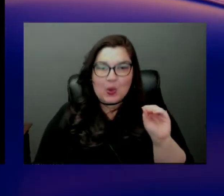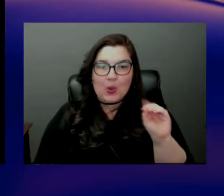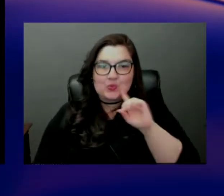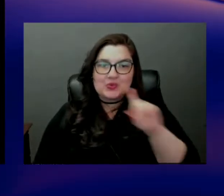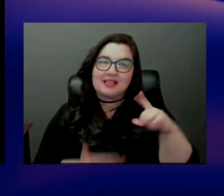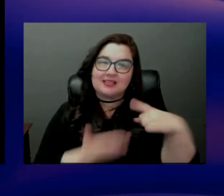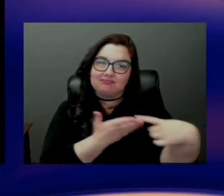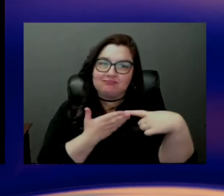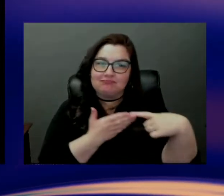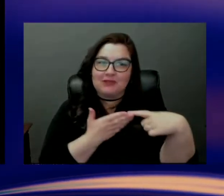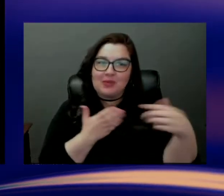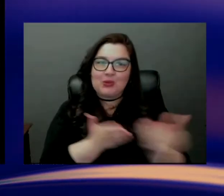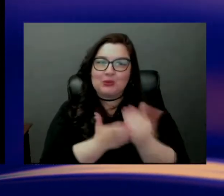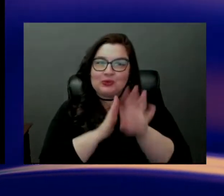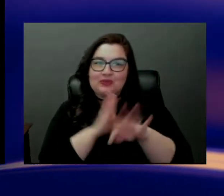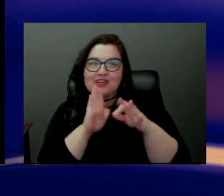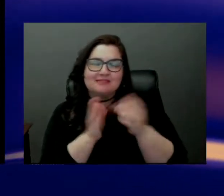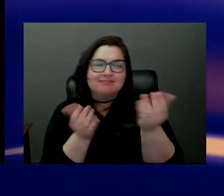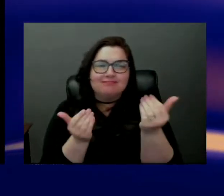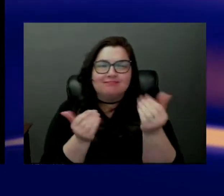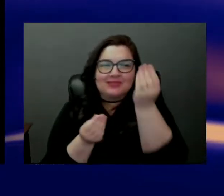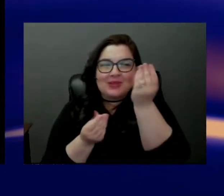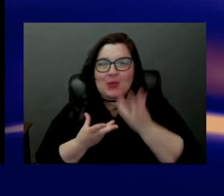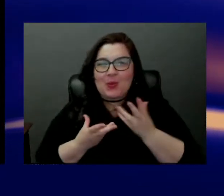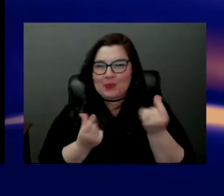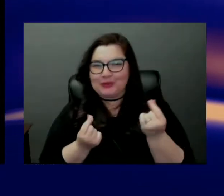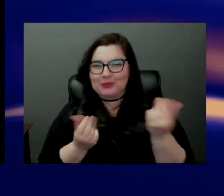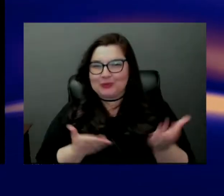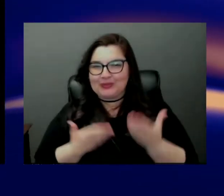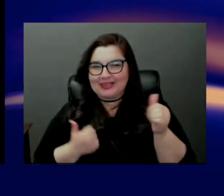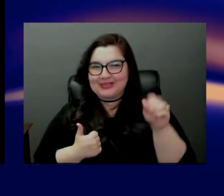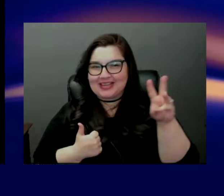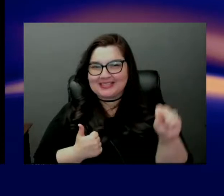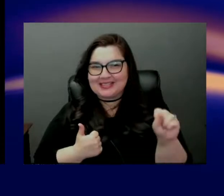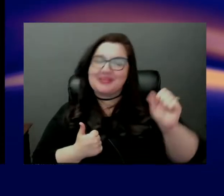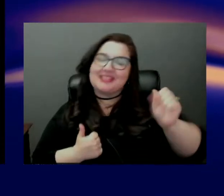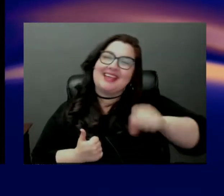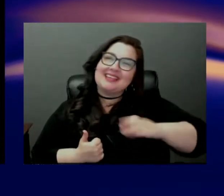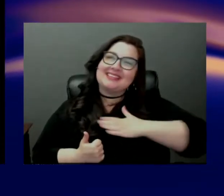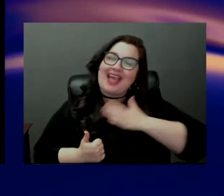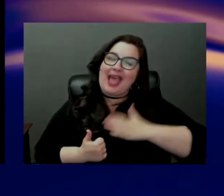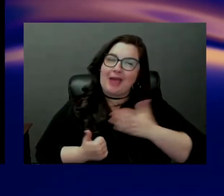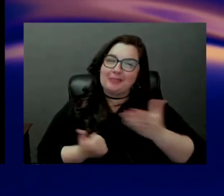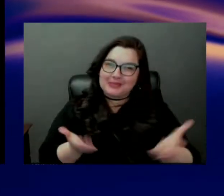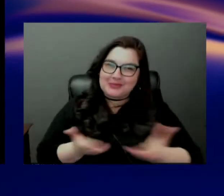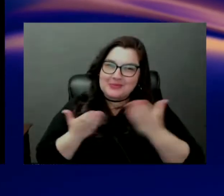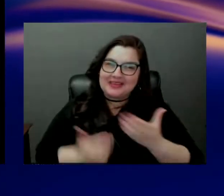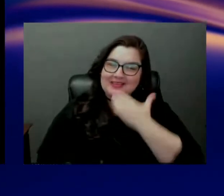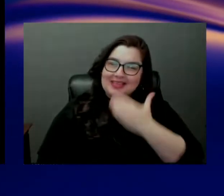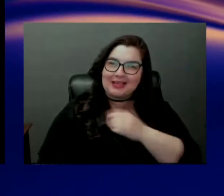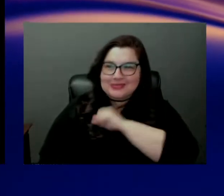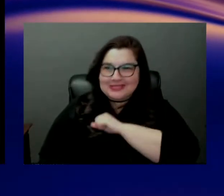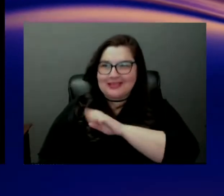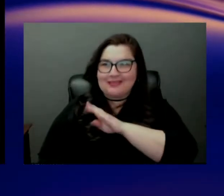tell us a little bit about what you do at AWS? Sure, I'd be happy to, thanks for having us Steve and Brian. My name is Paul Hoffman, I'm a Principal Product Manager